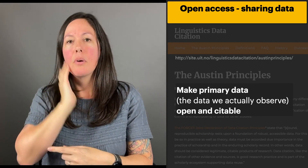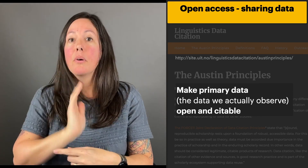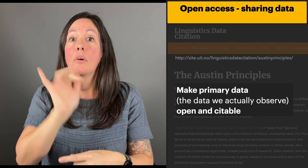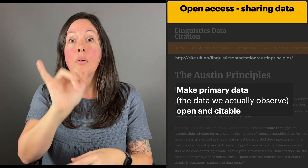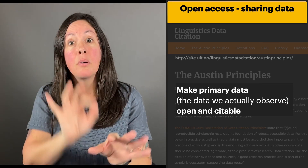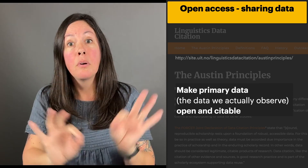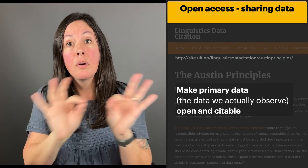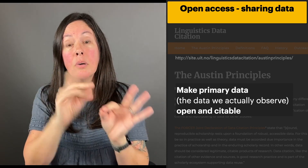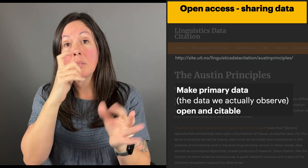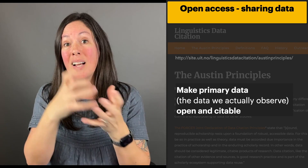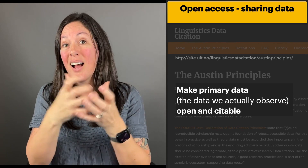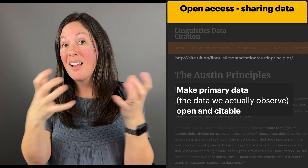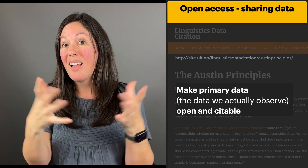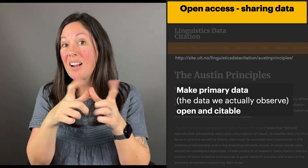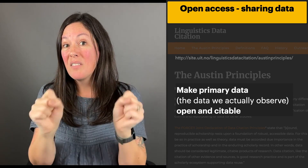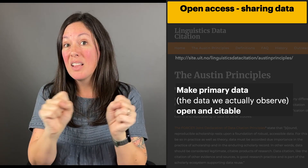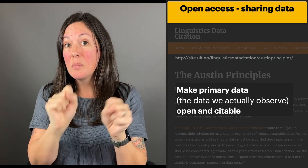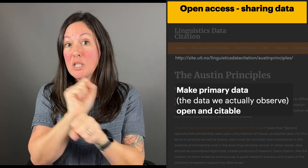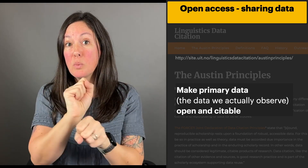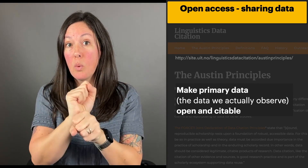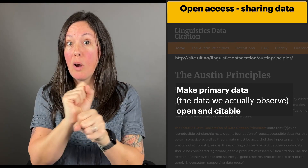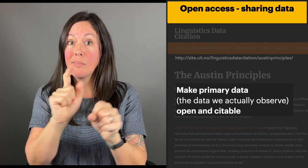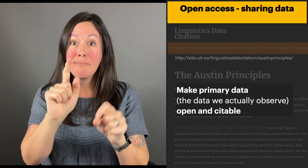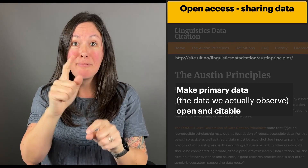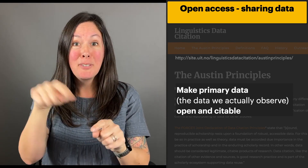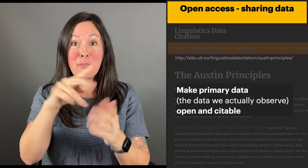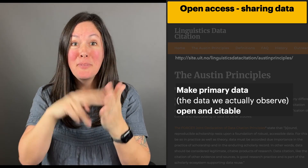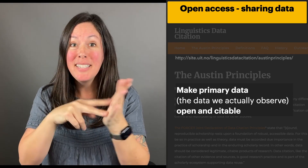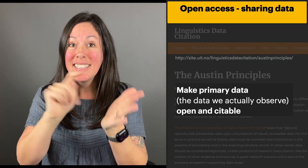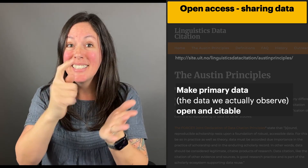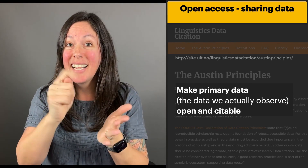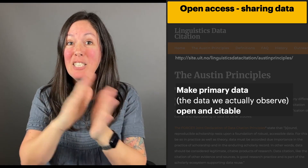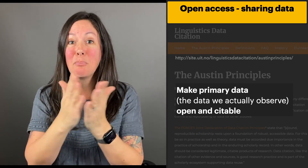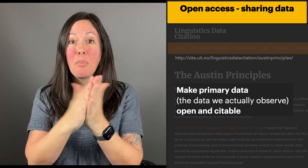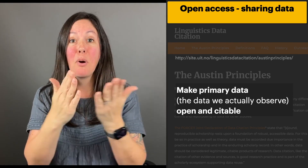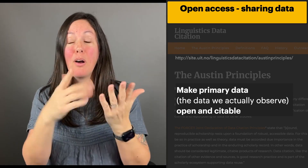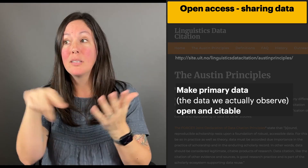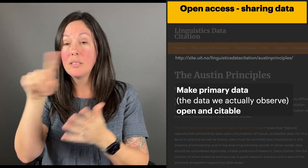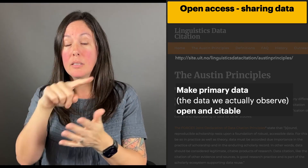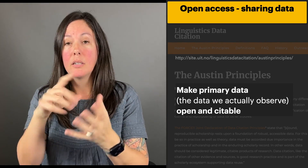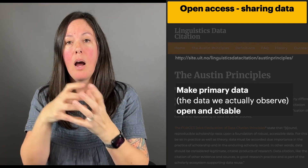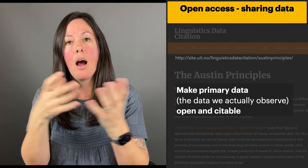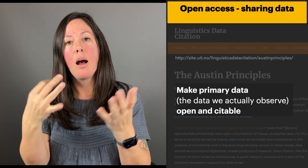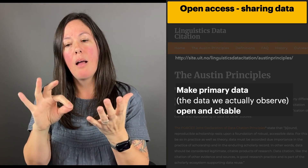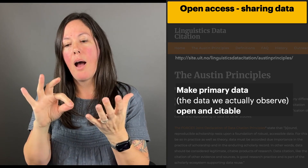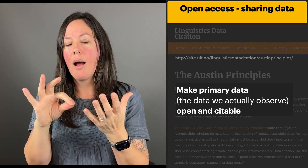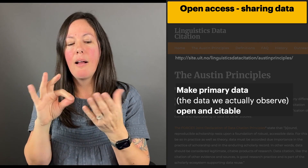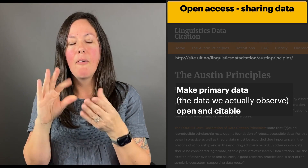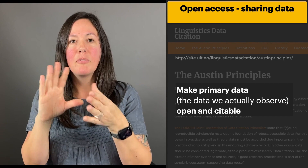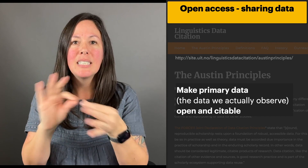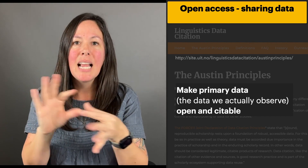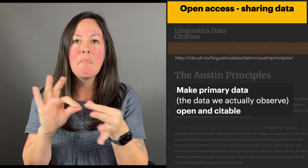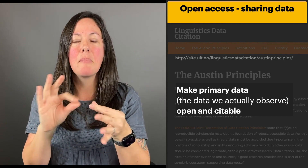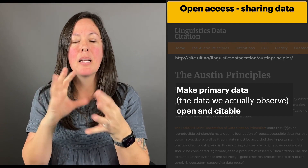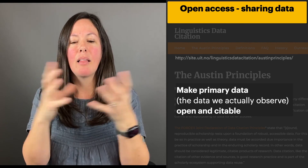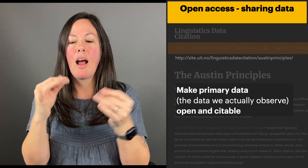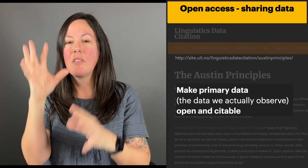the language use open and citable this is so important because a